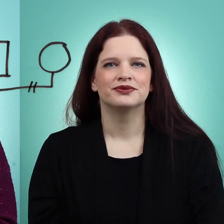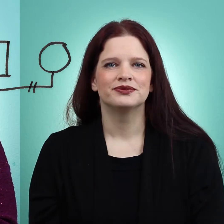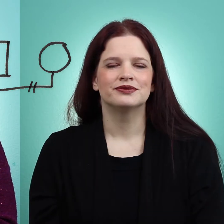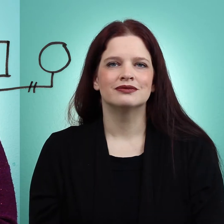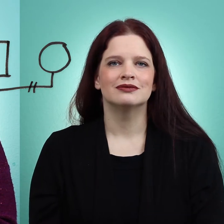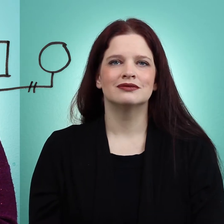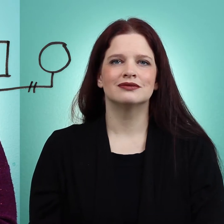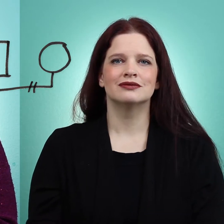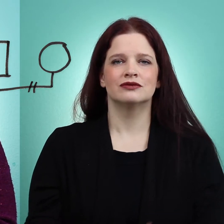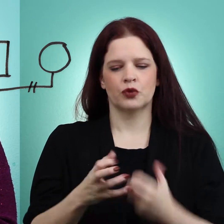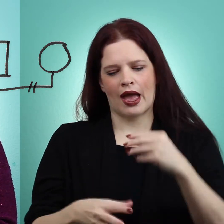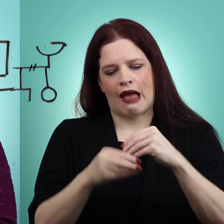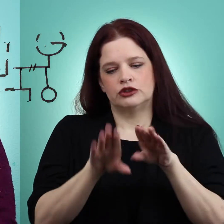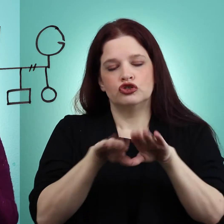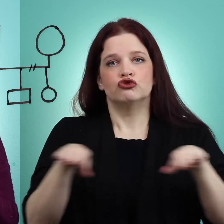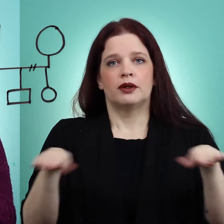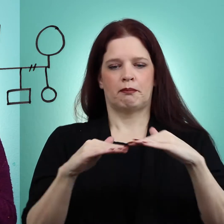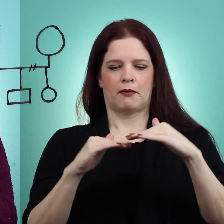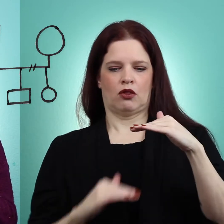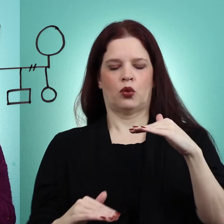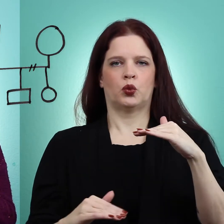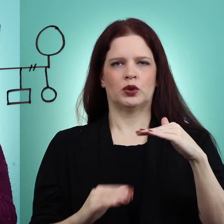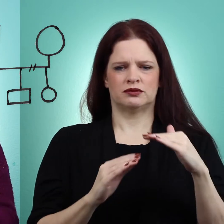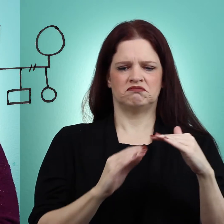and then we want to add the children below that, usually from oldest to youngest.